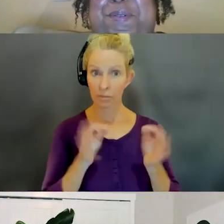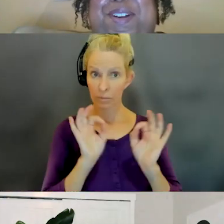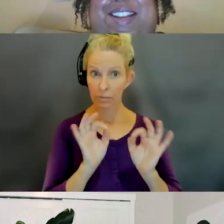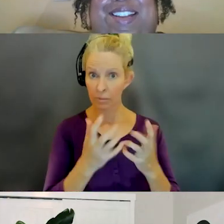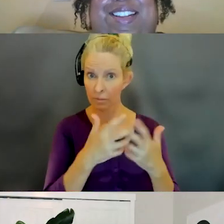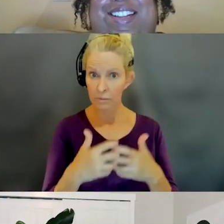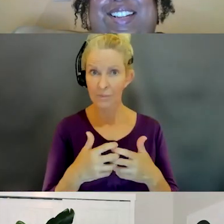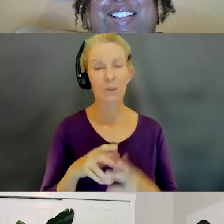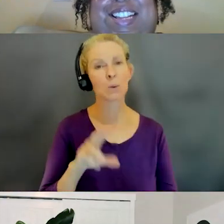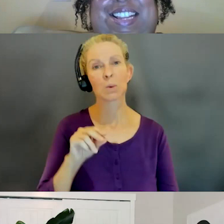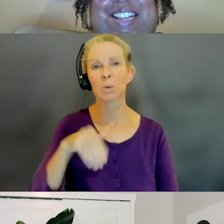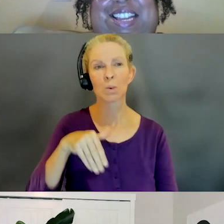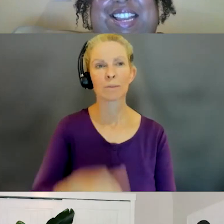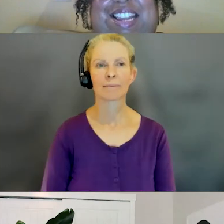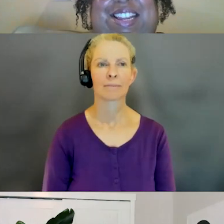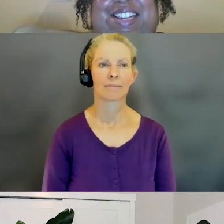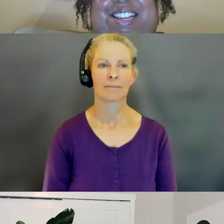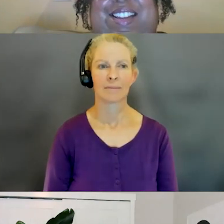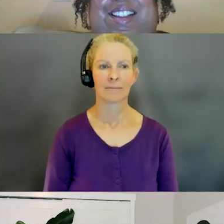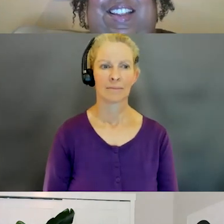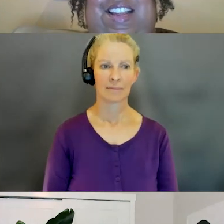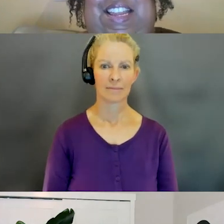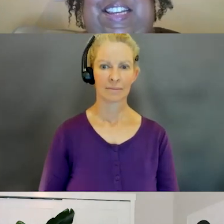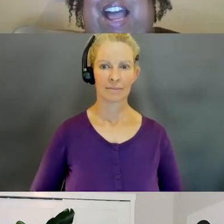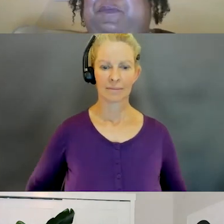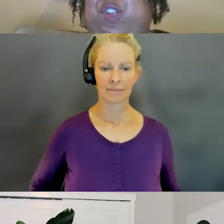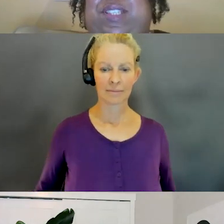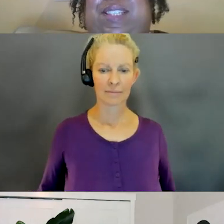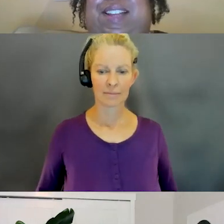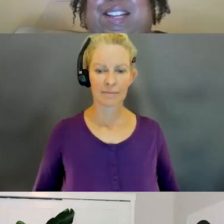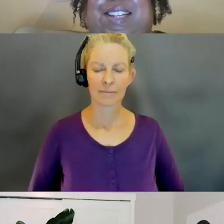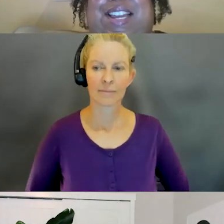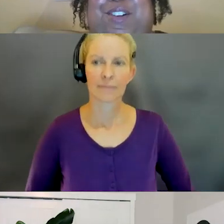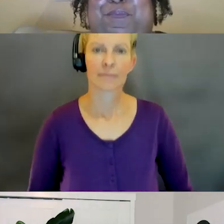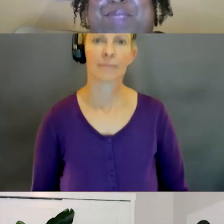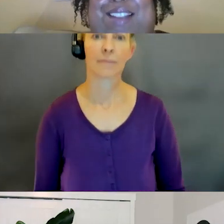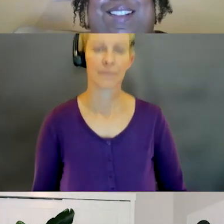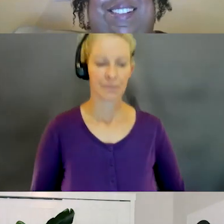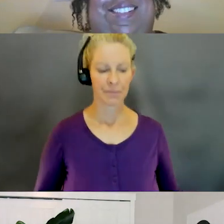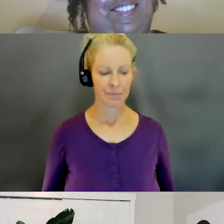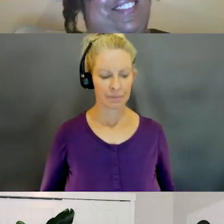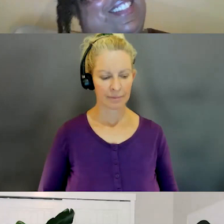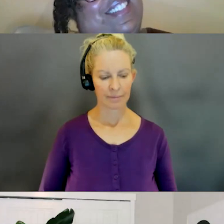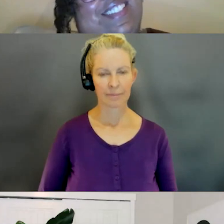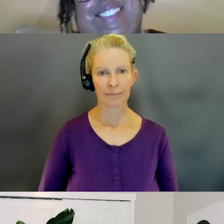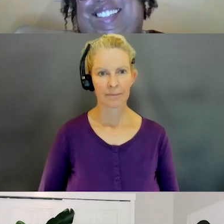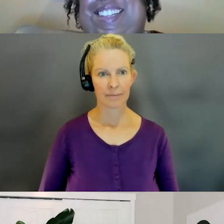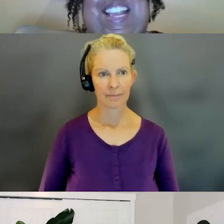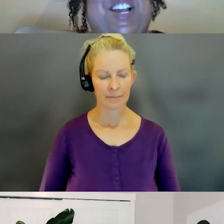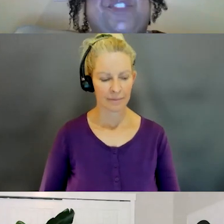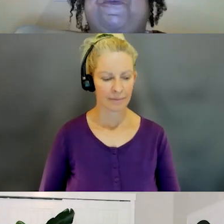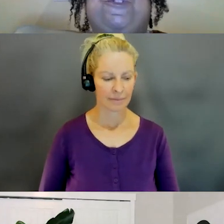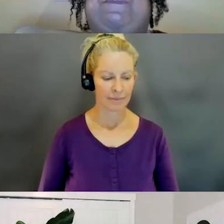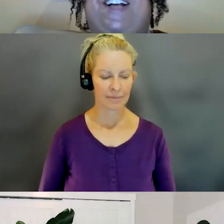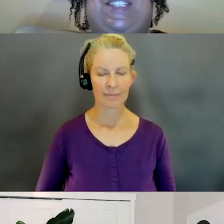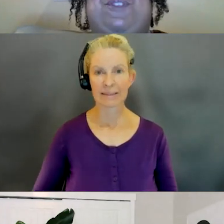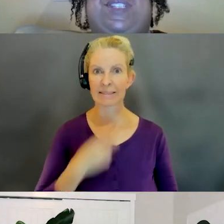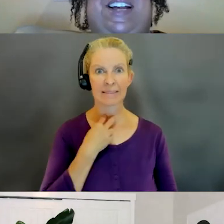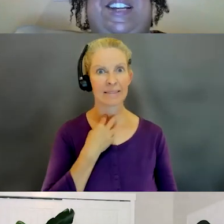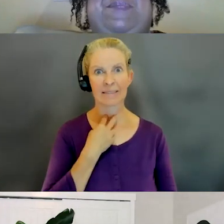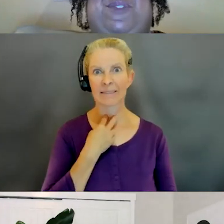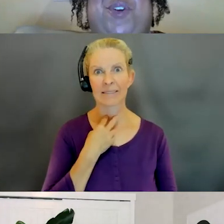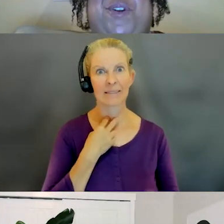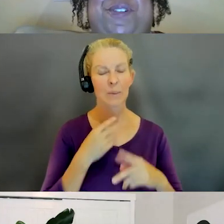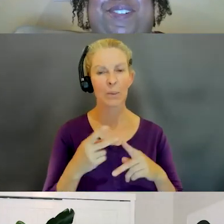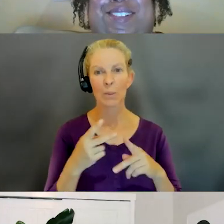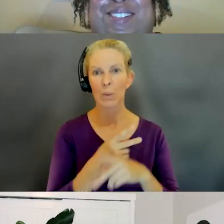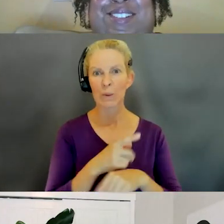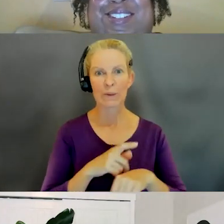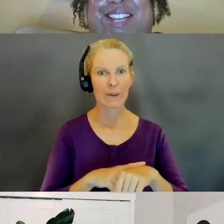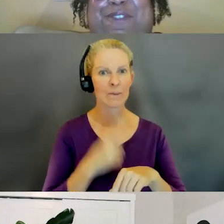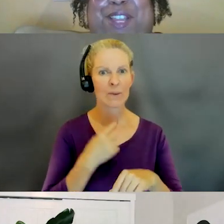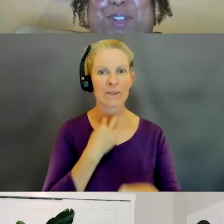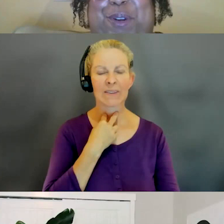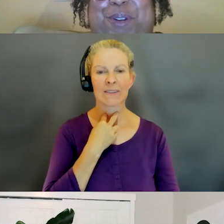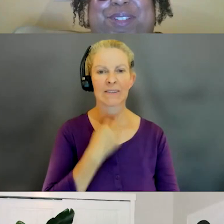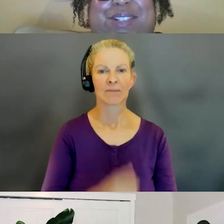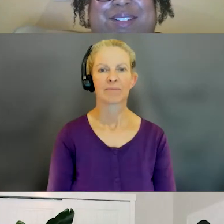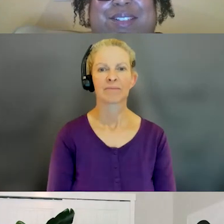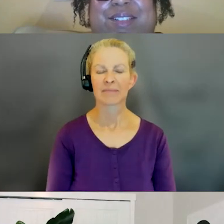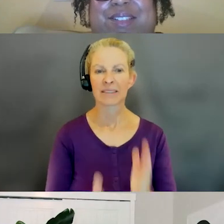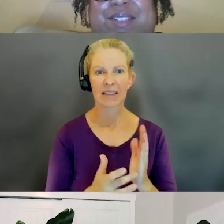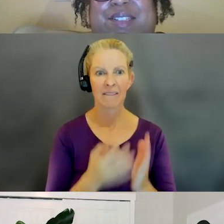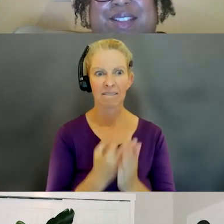Angela: I am just stuck now. The worst possible times. For tech failure.